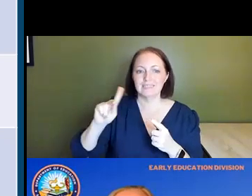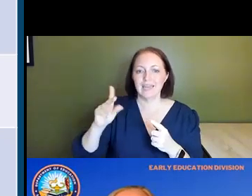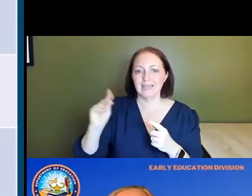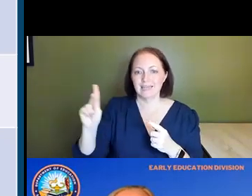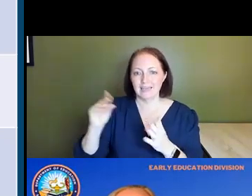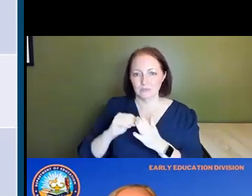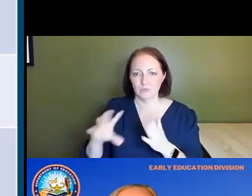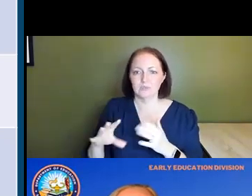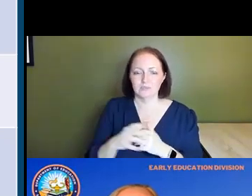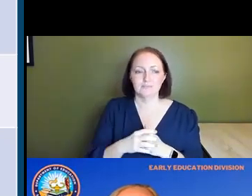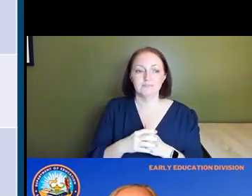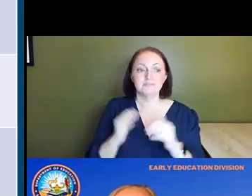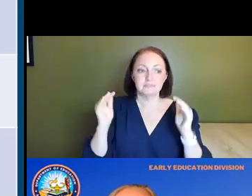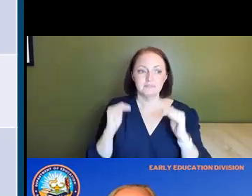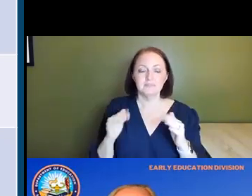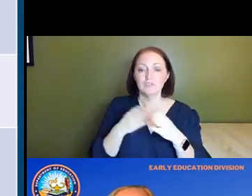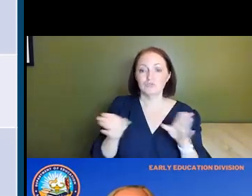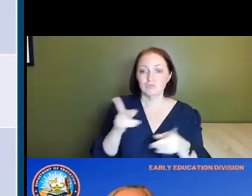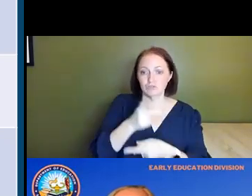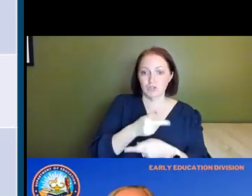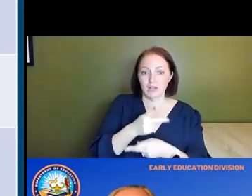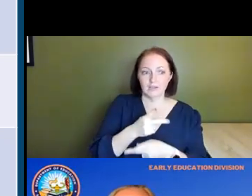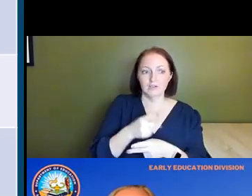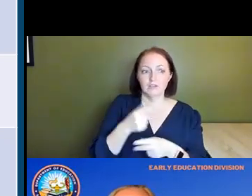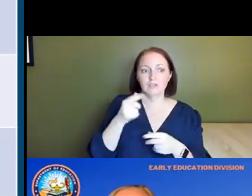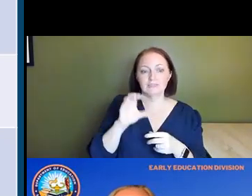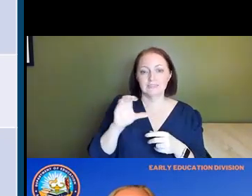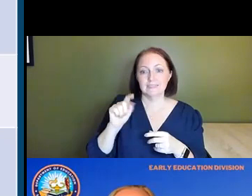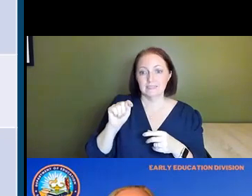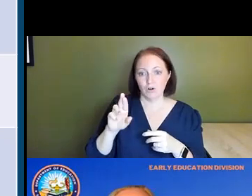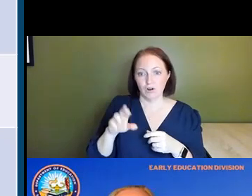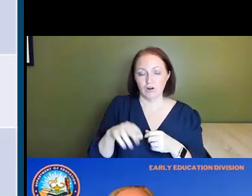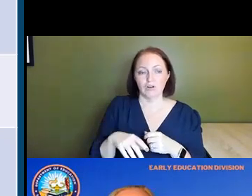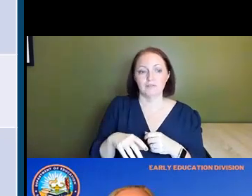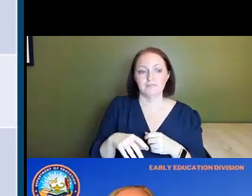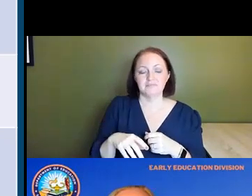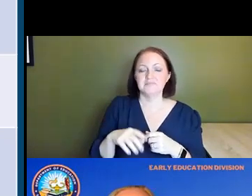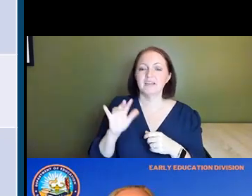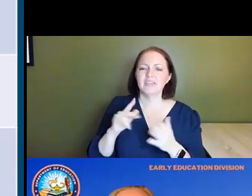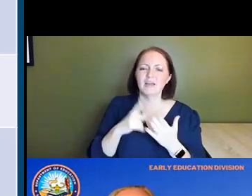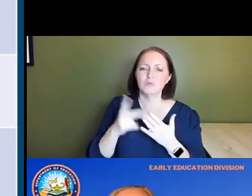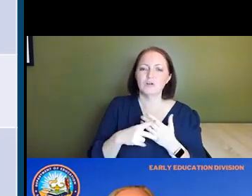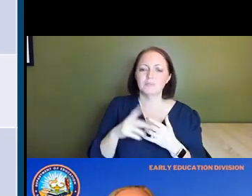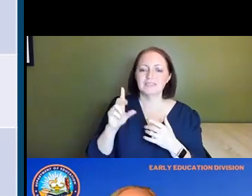students. Then there's general child care or CCTR and that's a program where DSS directly